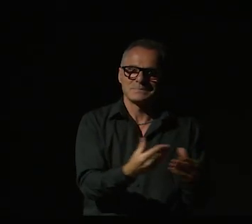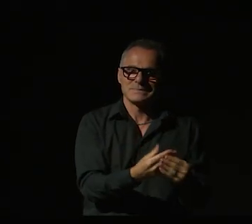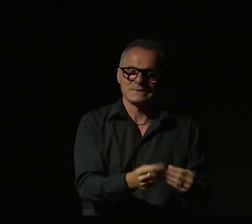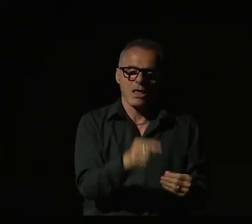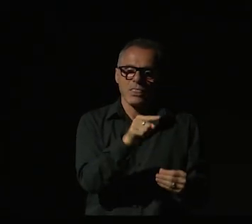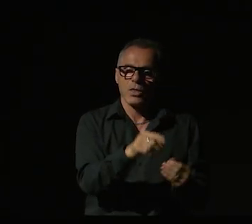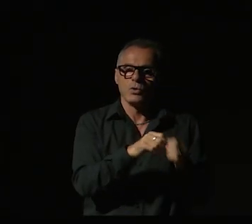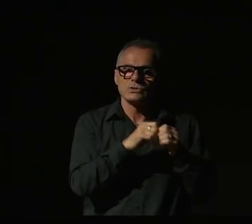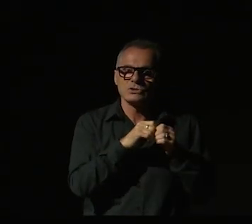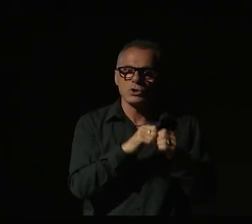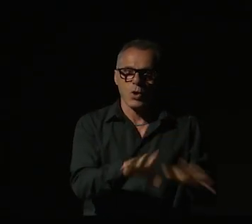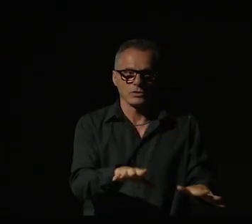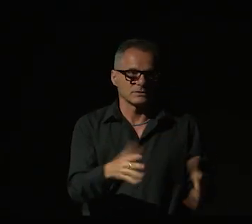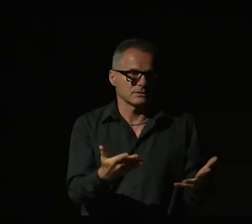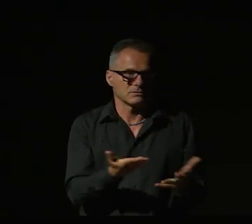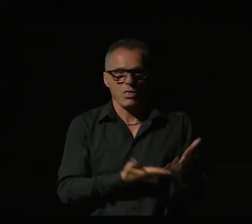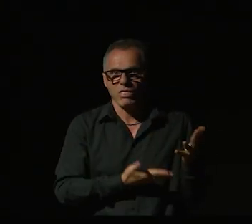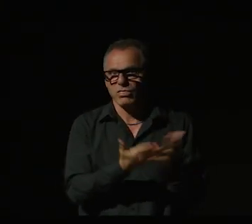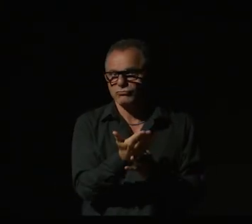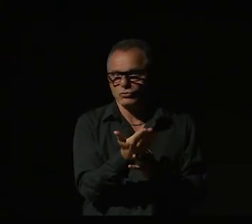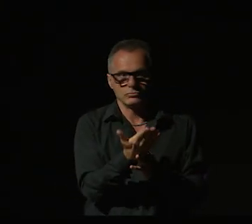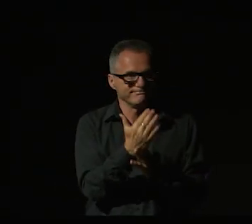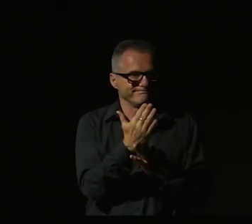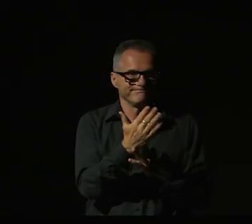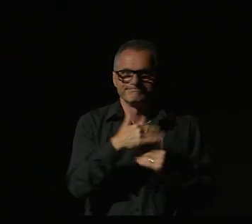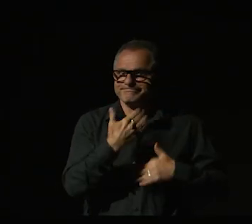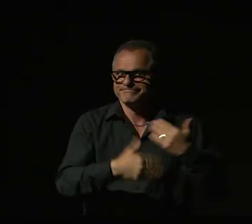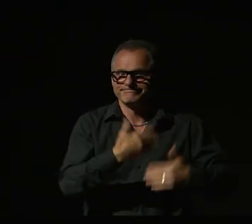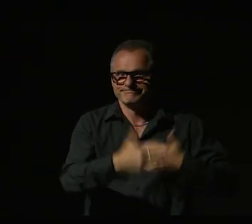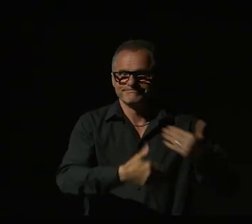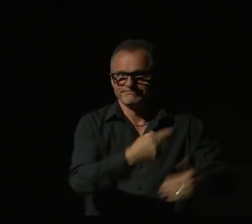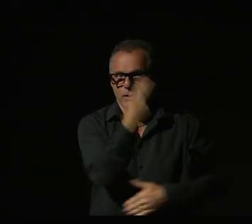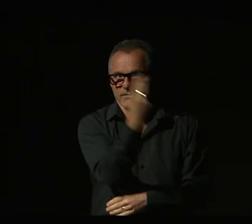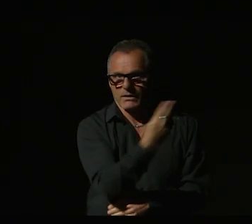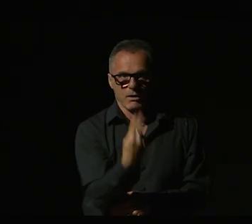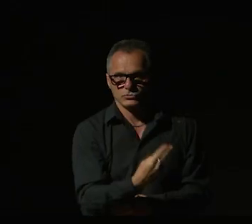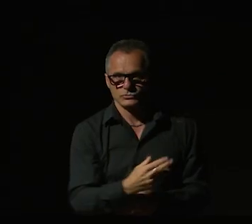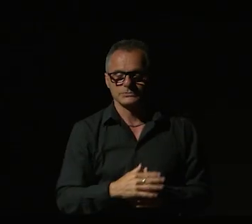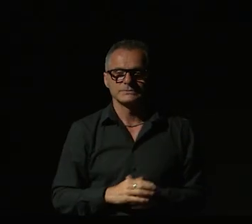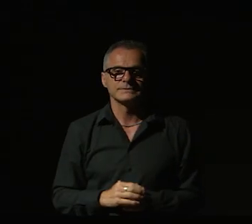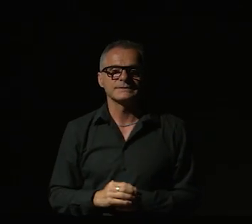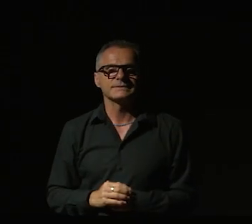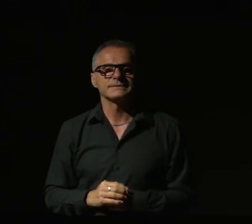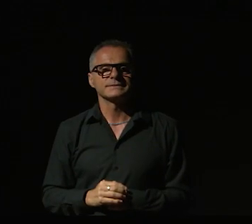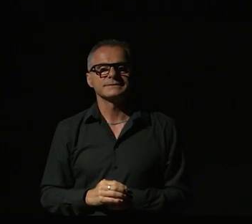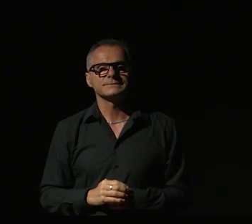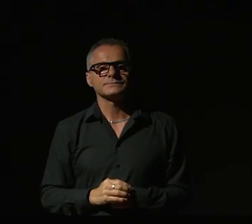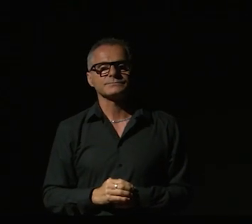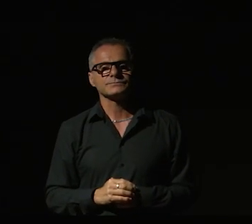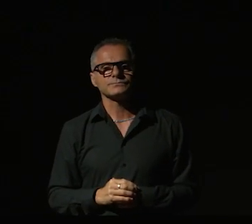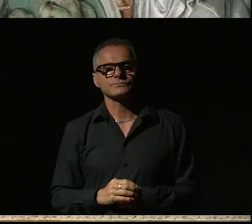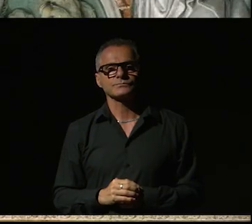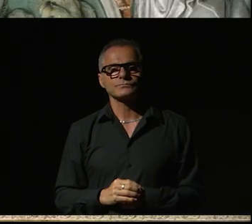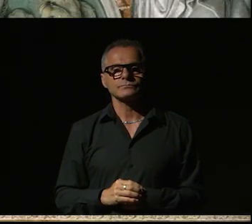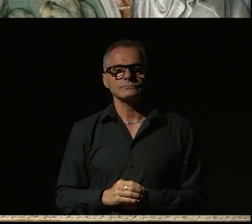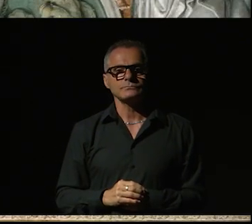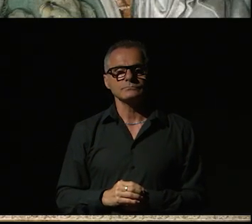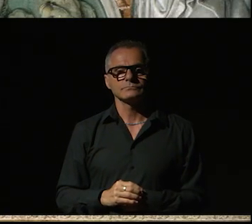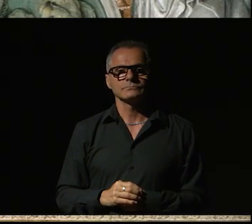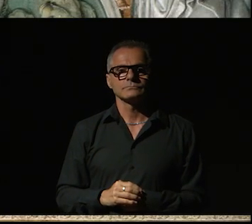during the use of these cartoons. The presence of pouncing marks,